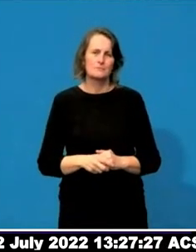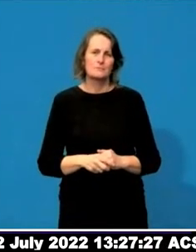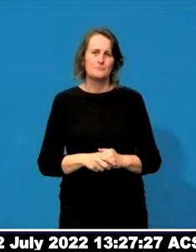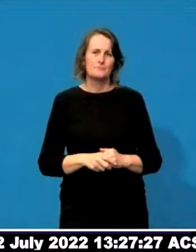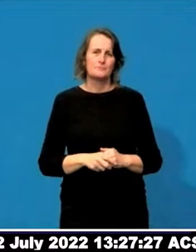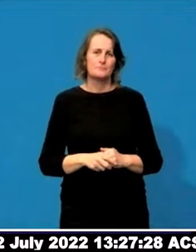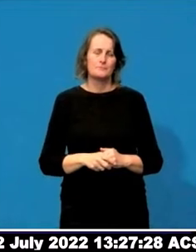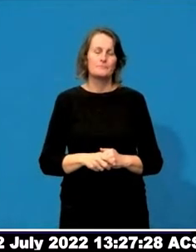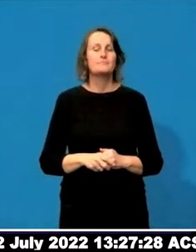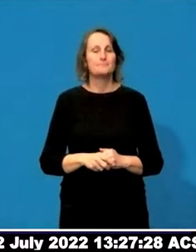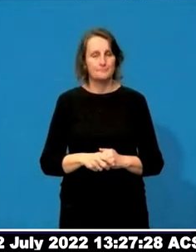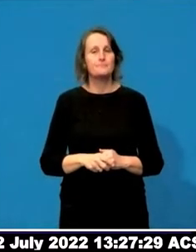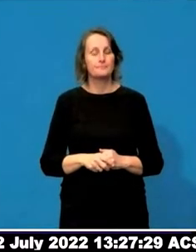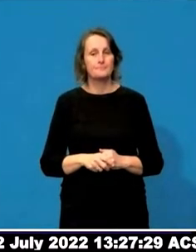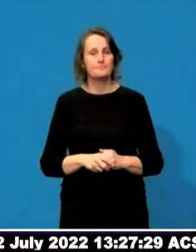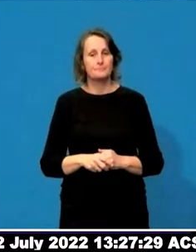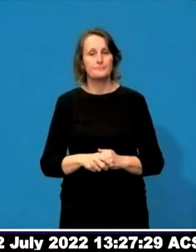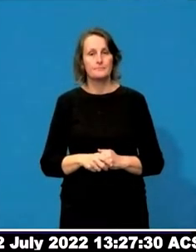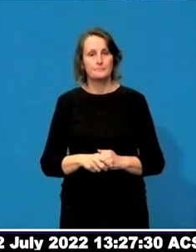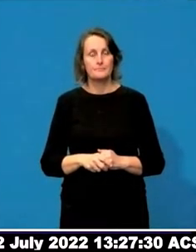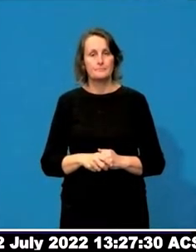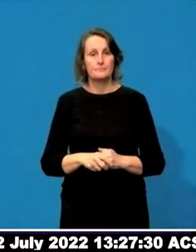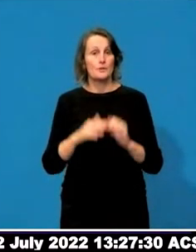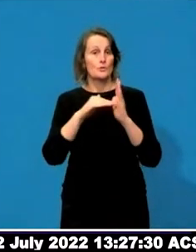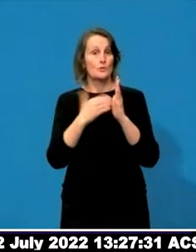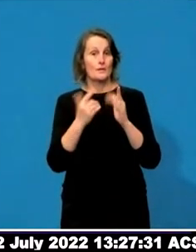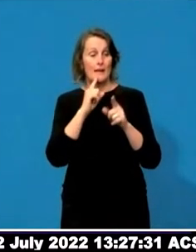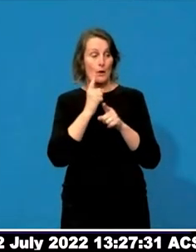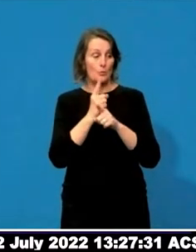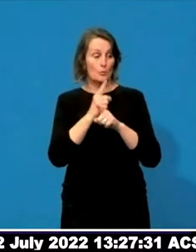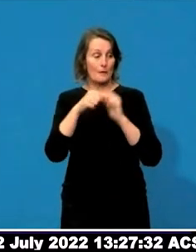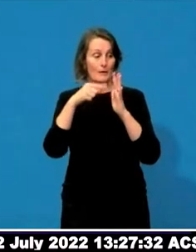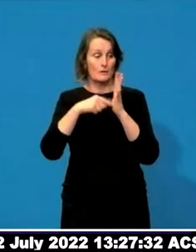MS McMAHON: Now, I might just move on to talk about the Tjungu team for a moment.